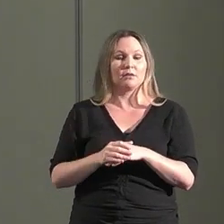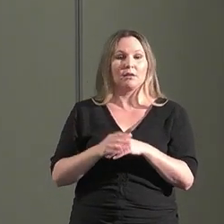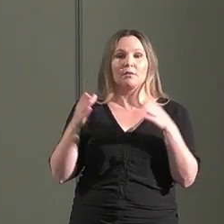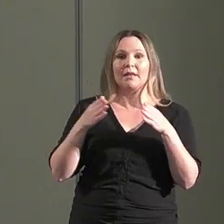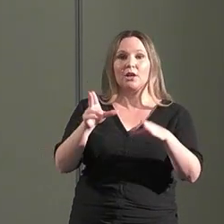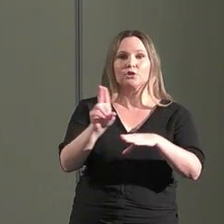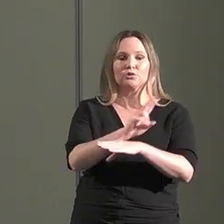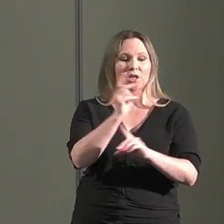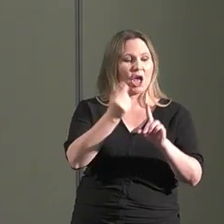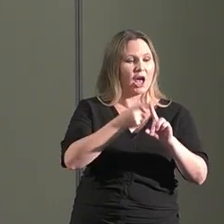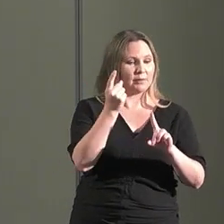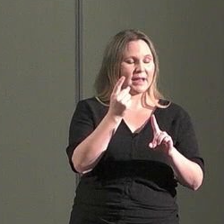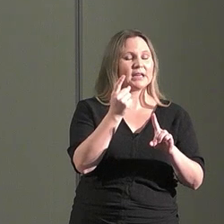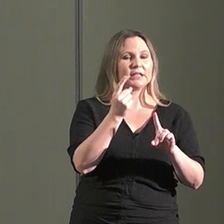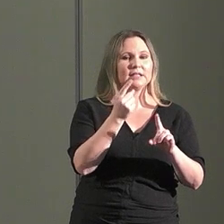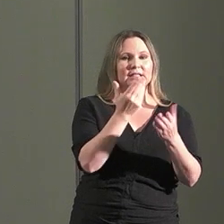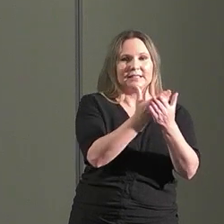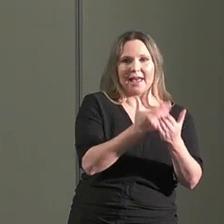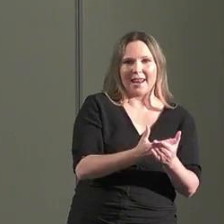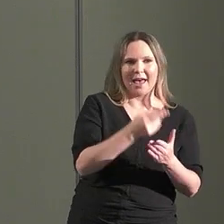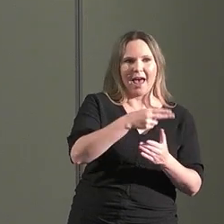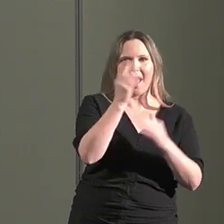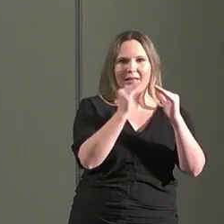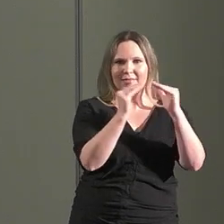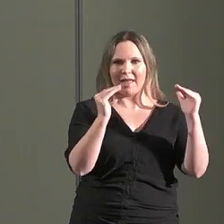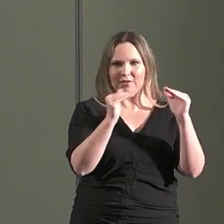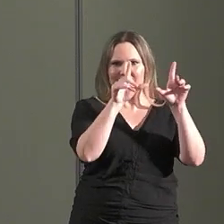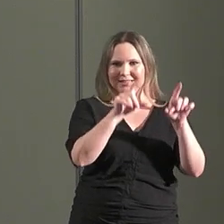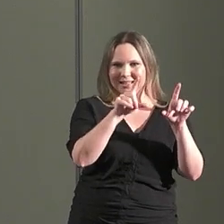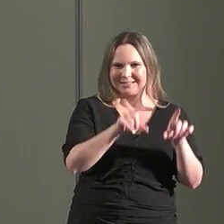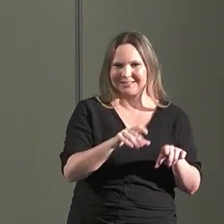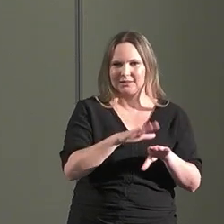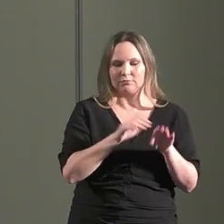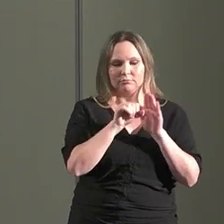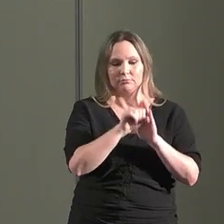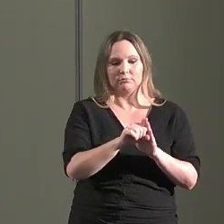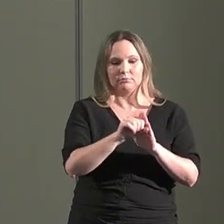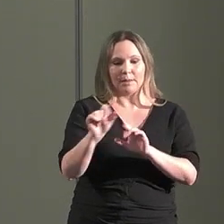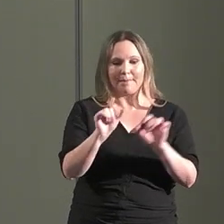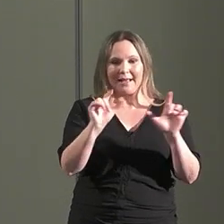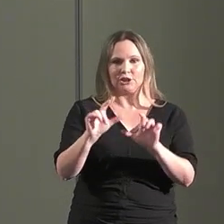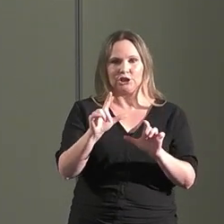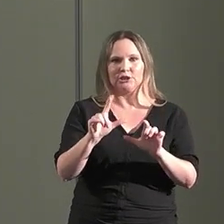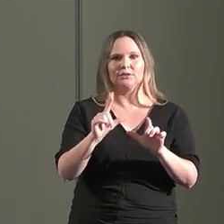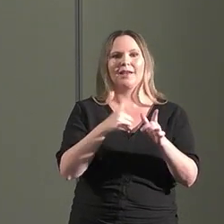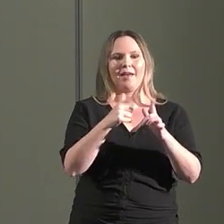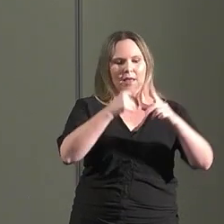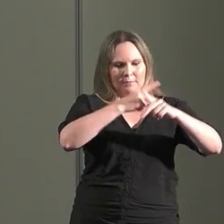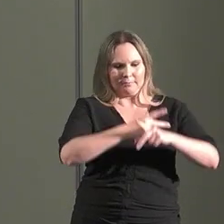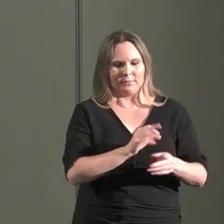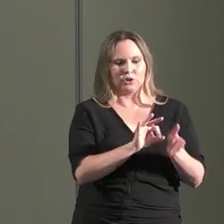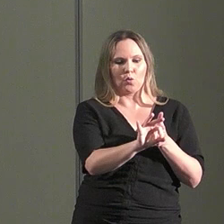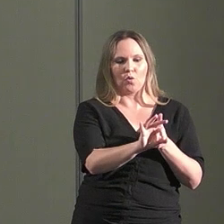uses high manual testing on sample pages to generate a score for this we did the automated